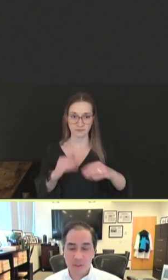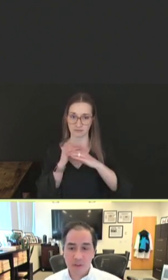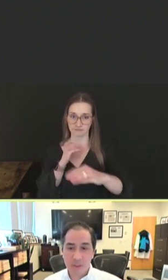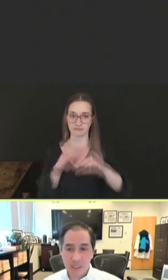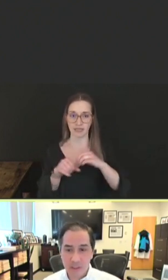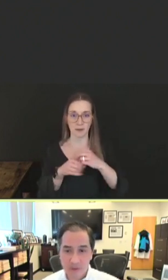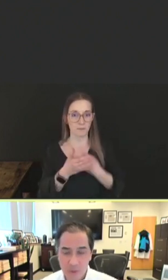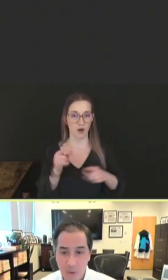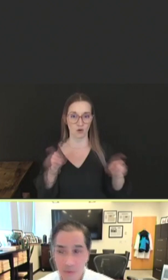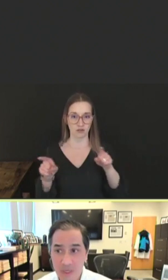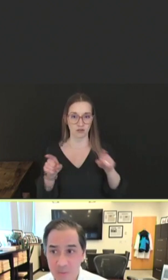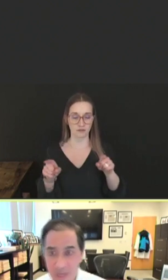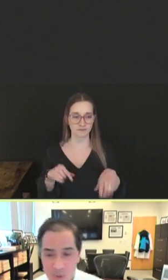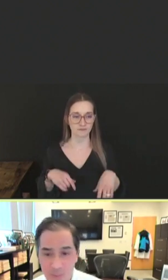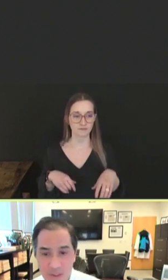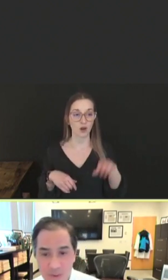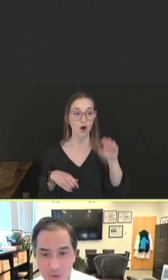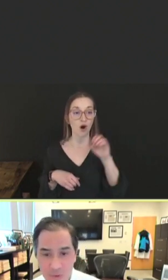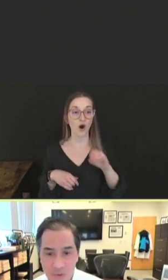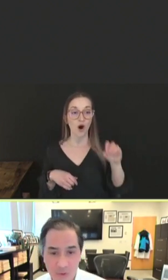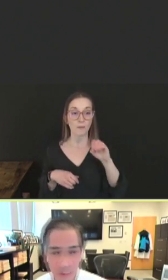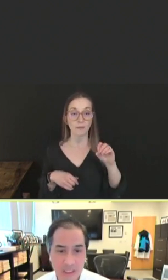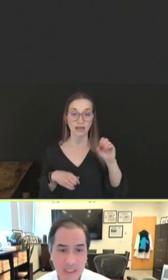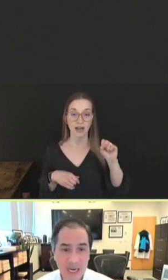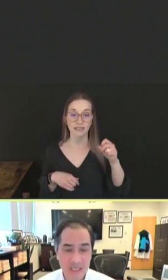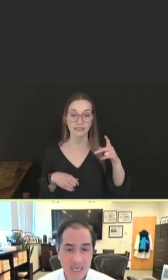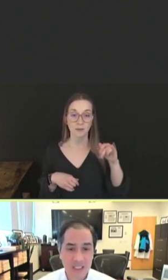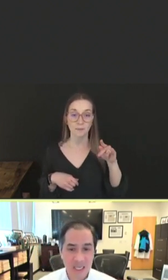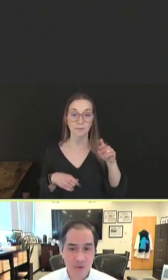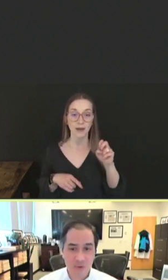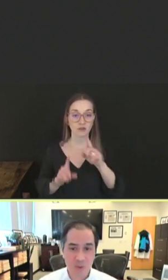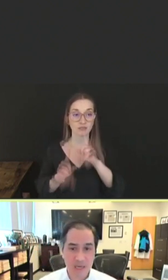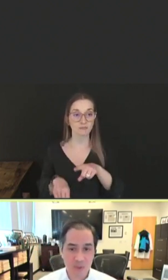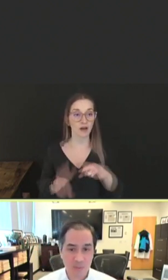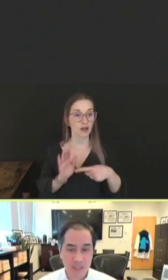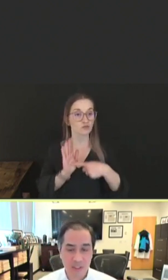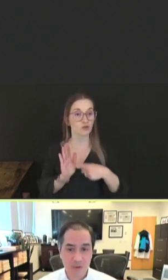in -- the Omicron spike response was shown in green, and the ancestral spike responses